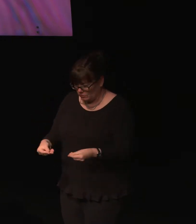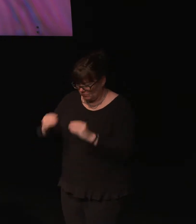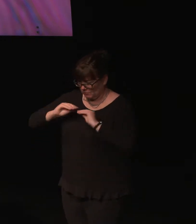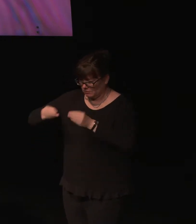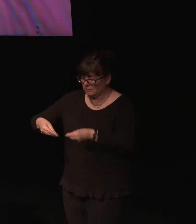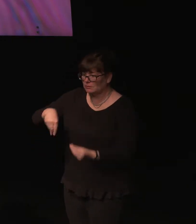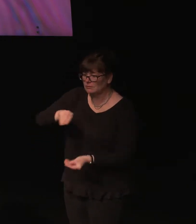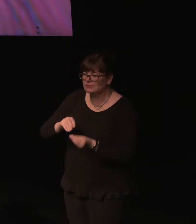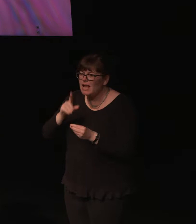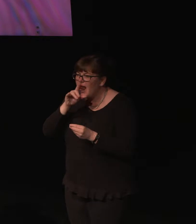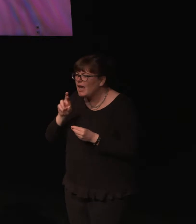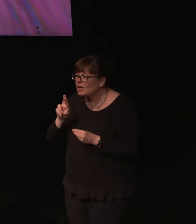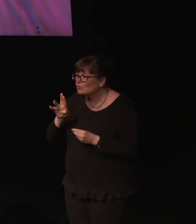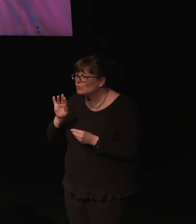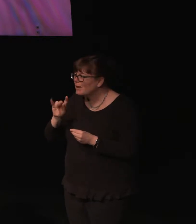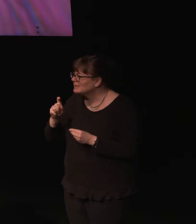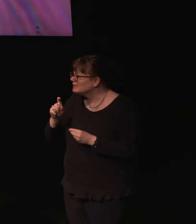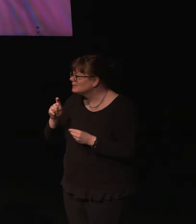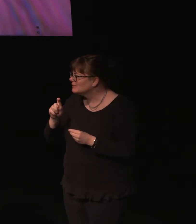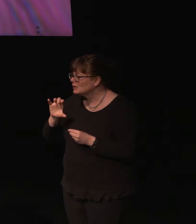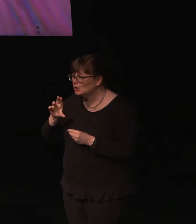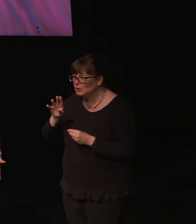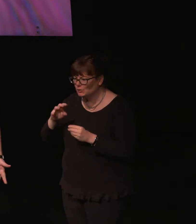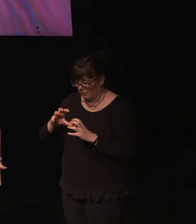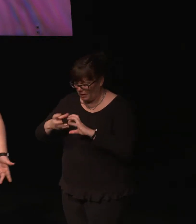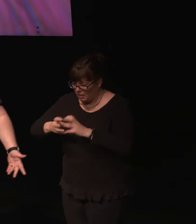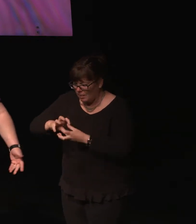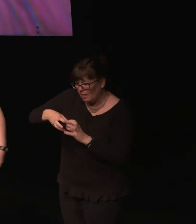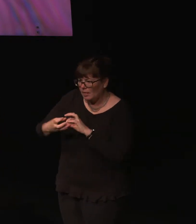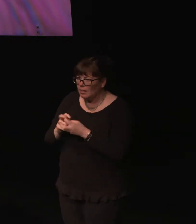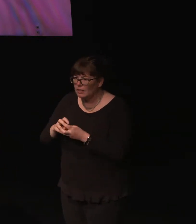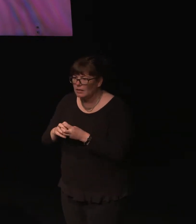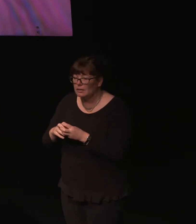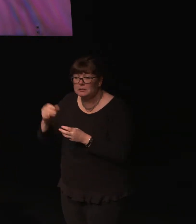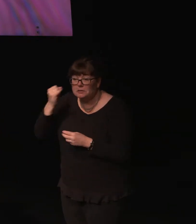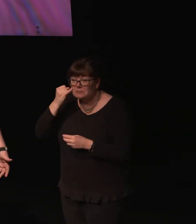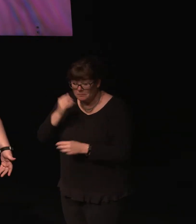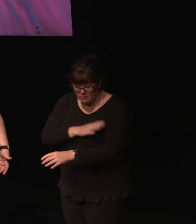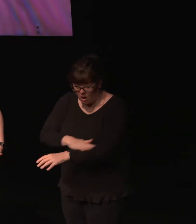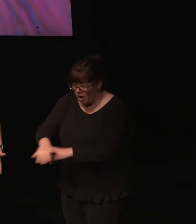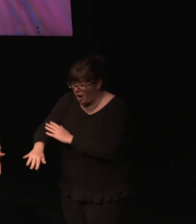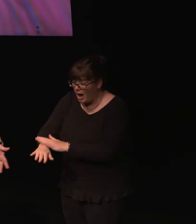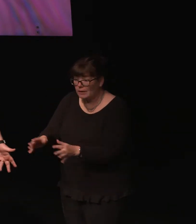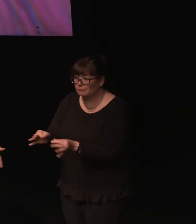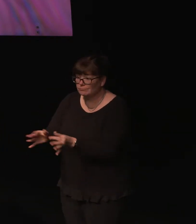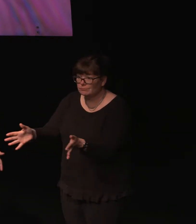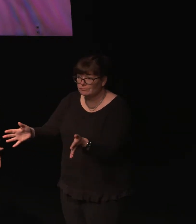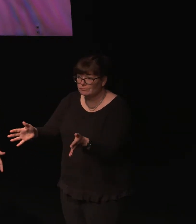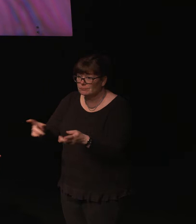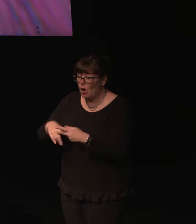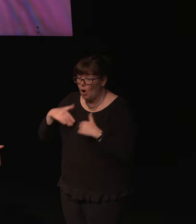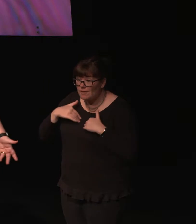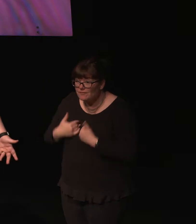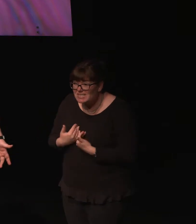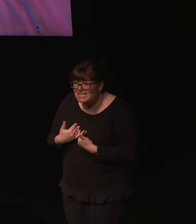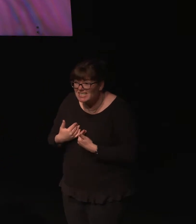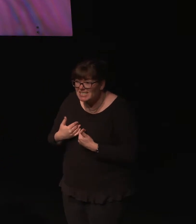it's like a Rubik's Cube almost. What about people who can't use their arms? What about people who have fatigue in their arms when they try to use them?